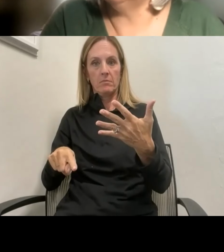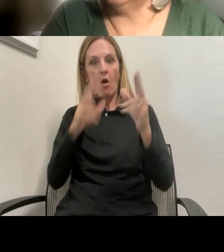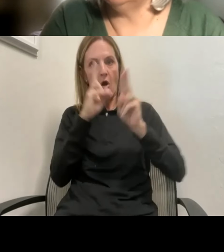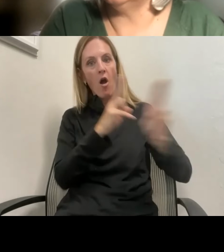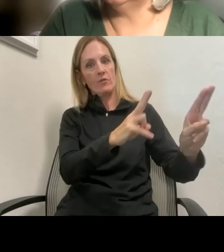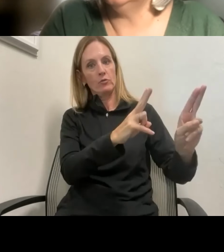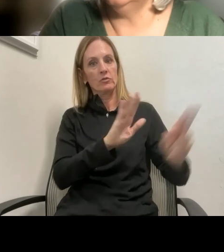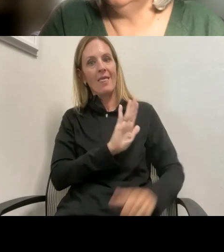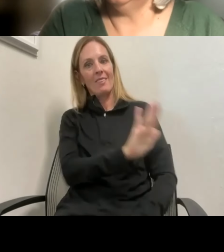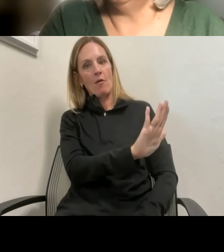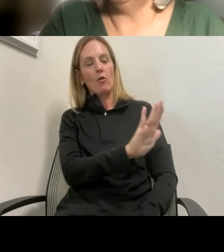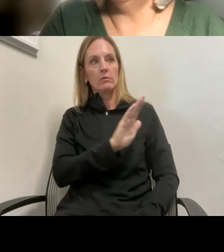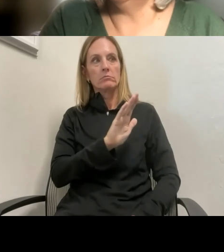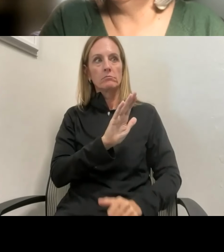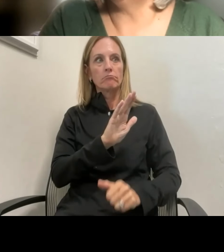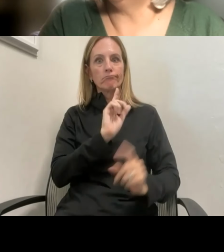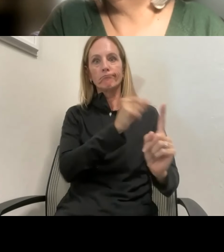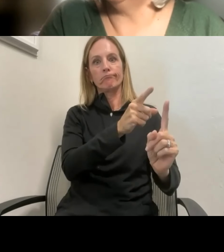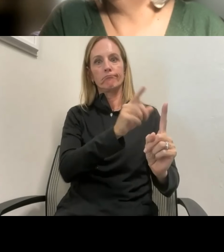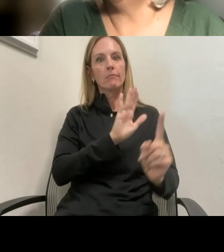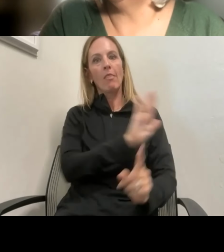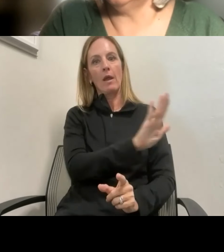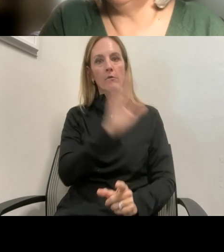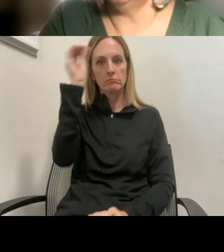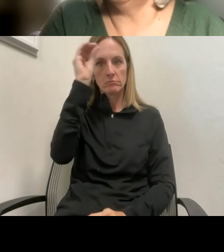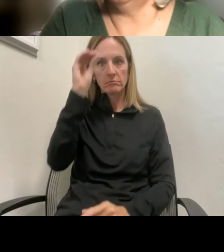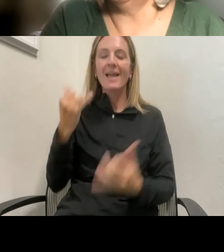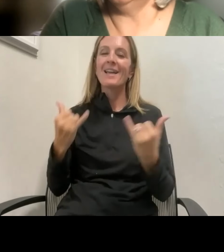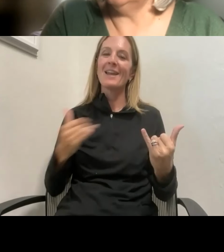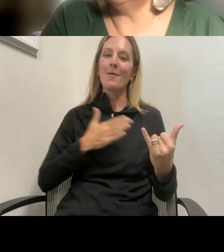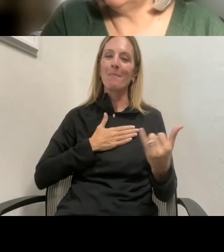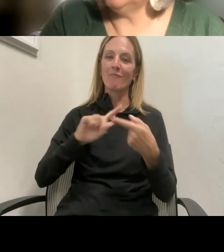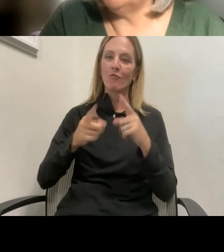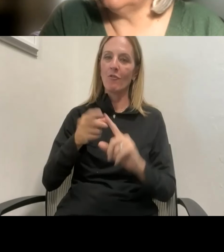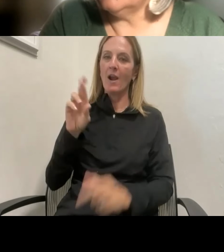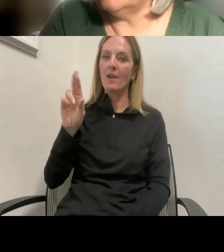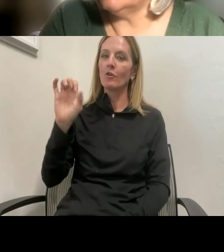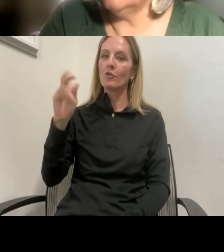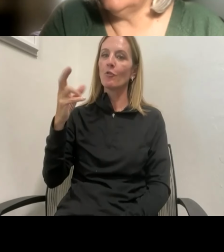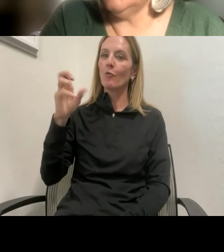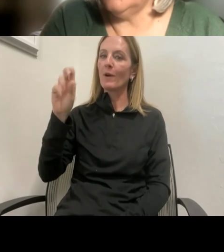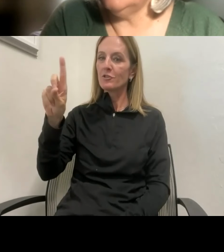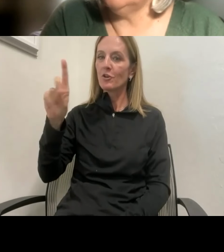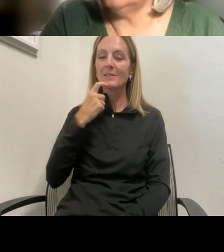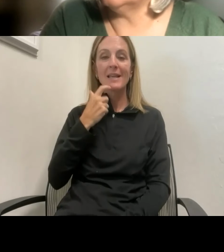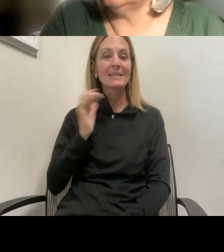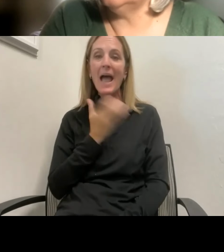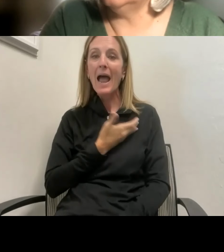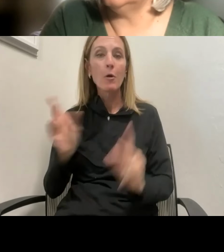forward and as my friend Richard Sampson says, ‘our people are brilliant, they have solutions,